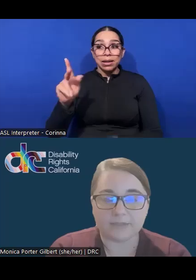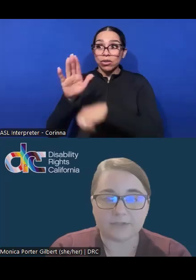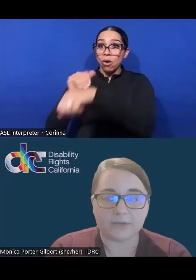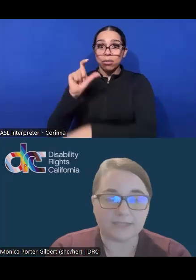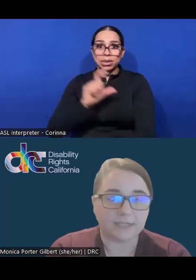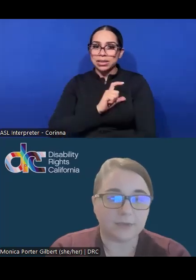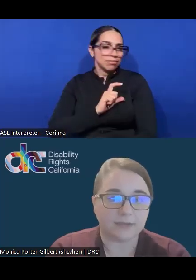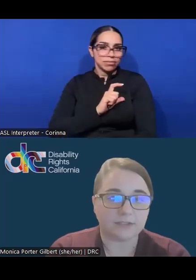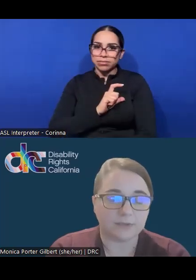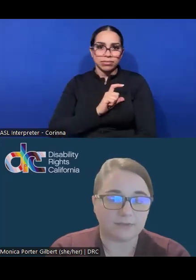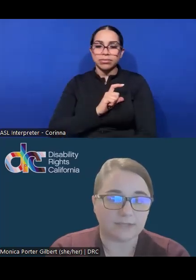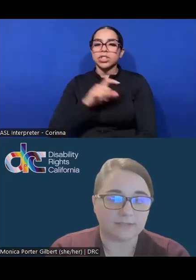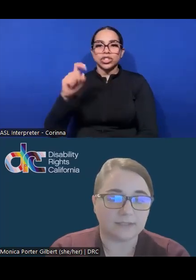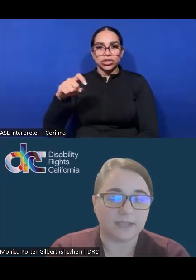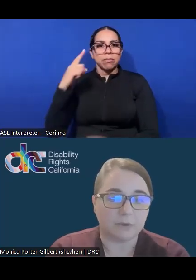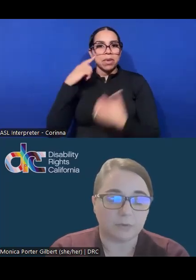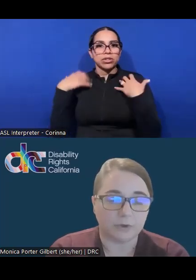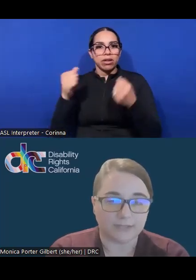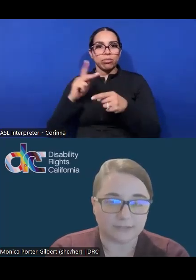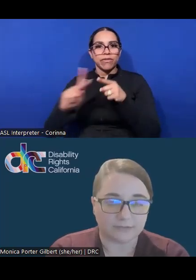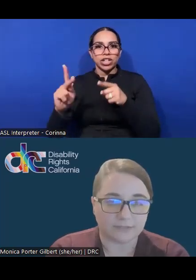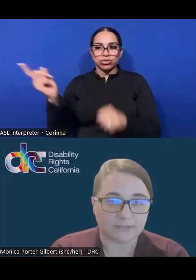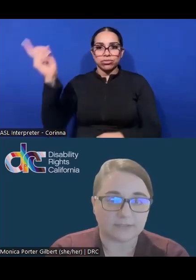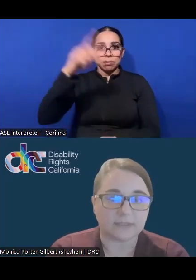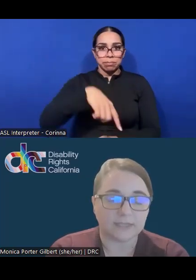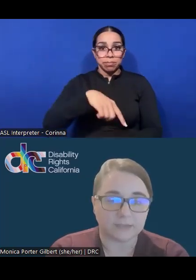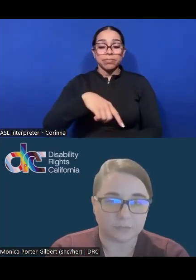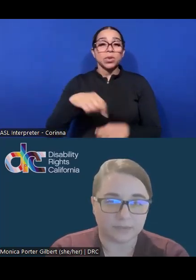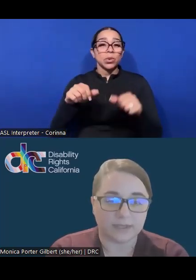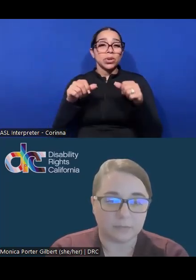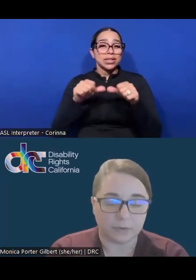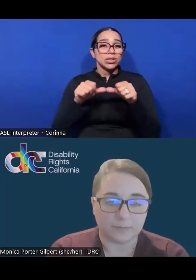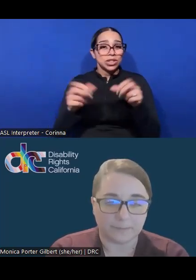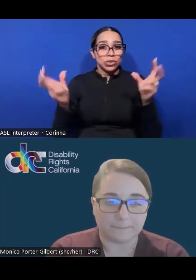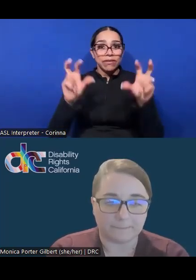And so continuing to invest in mobile crisis services is really important.